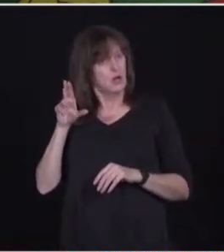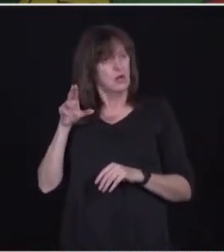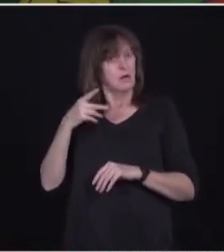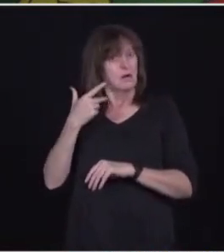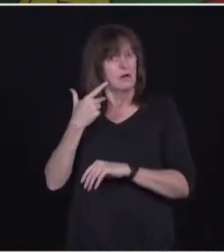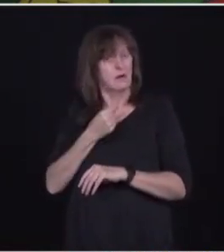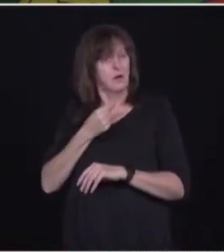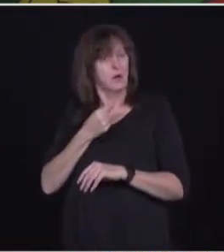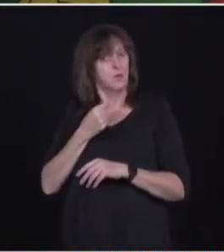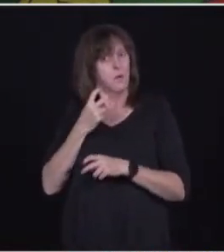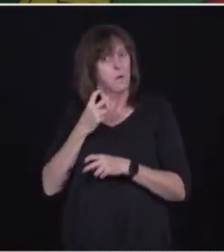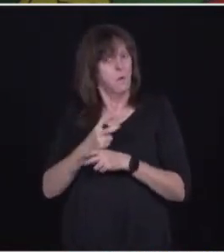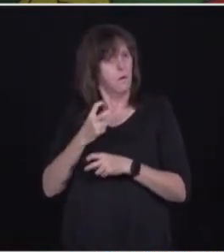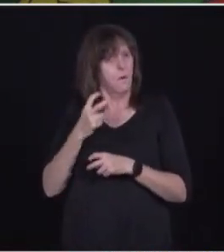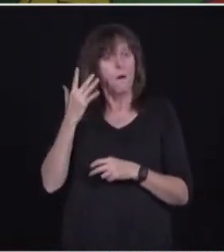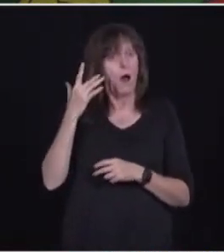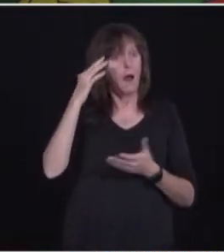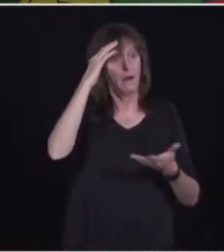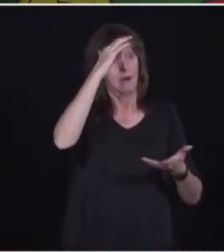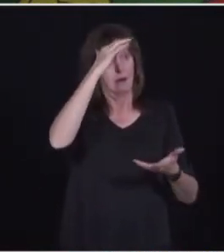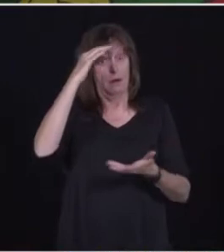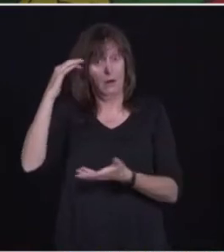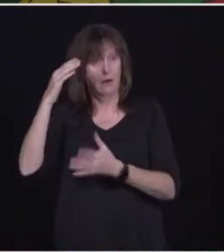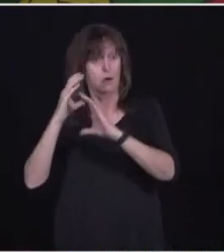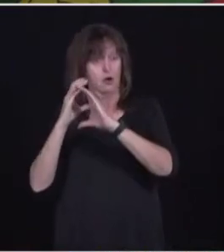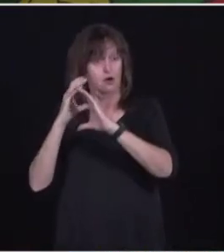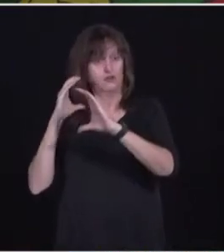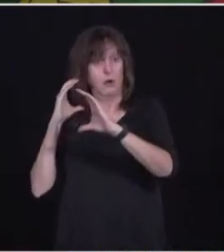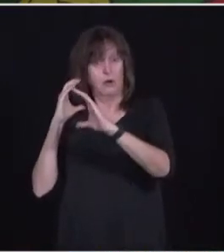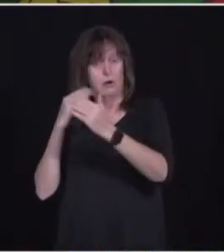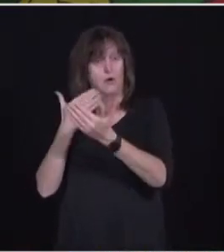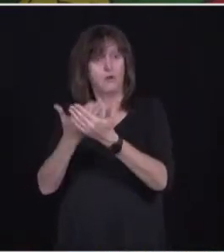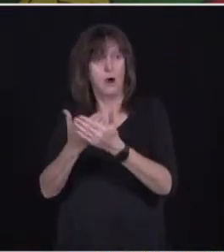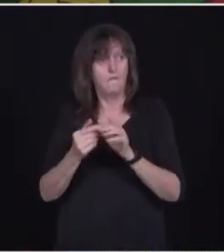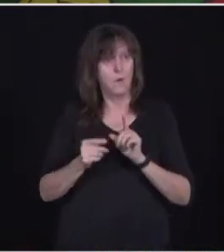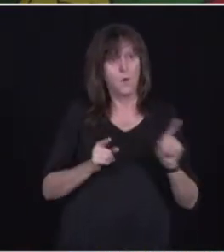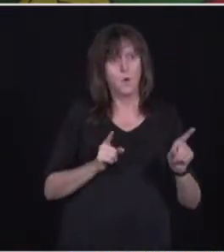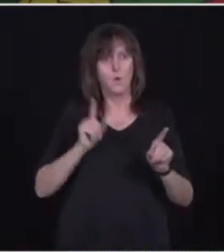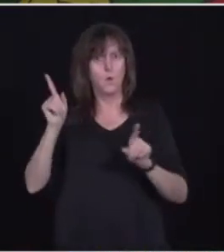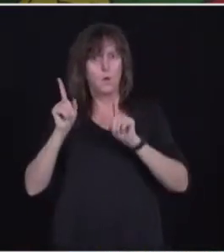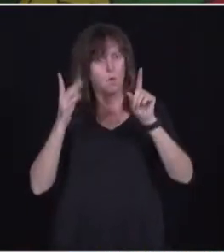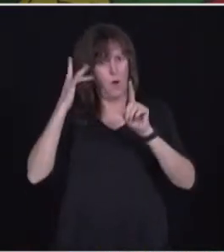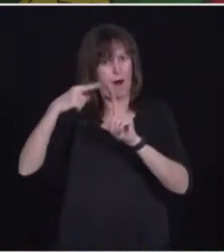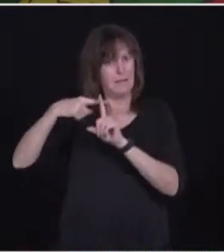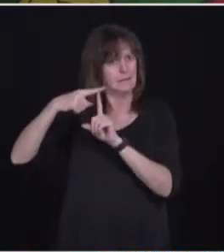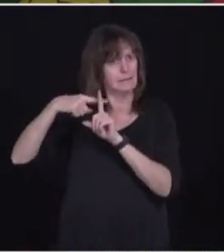I will close by saying we are also going to be shaped by the vaccine itself and we know that